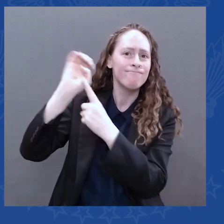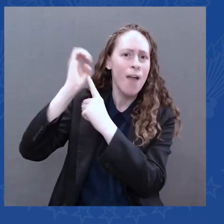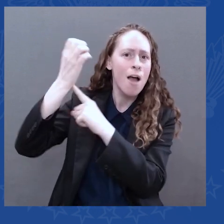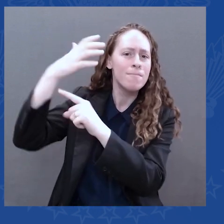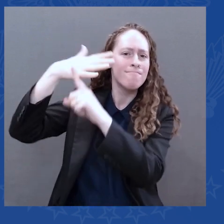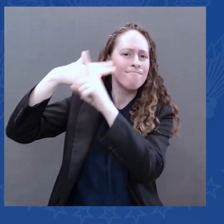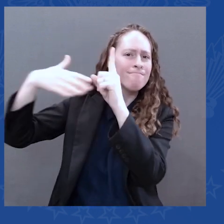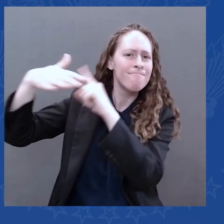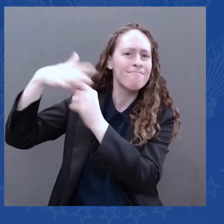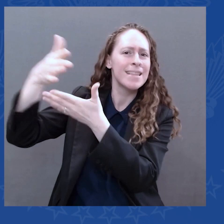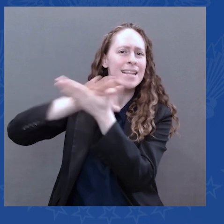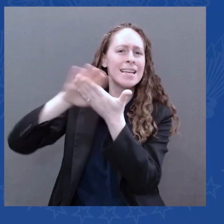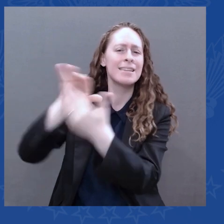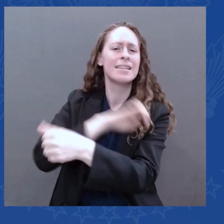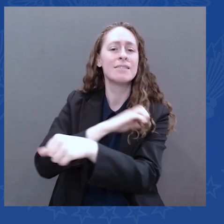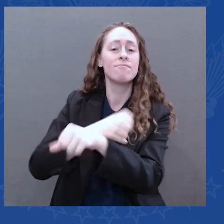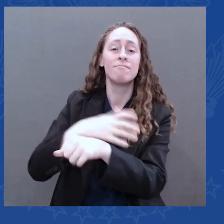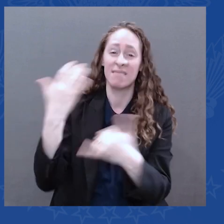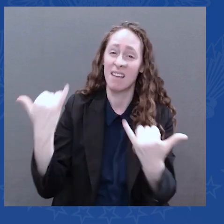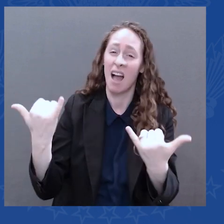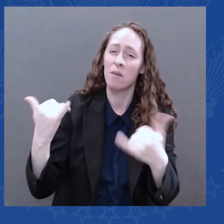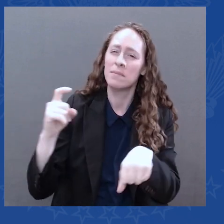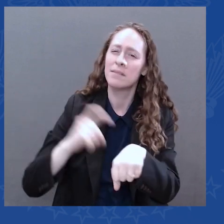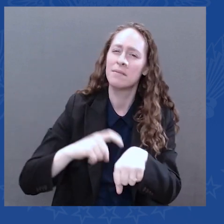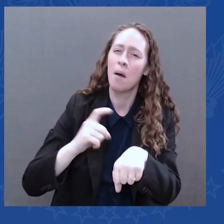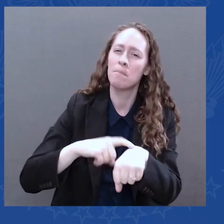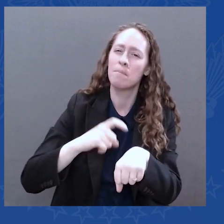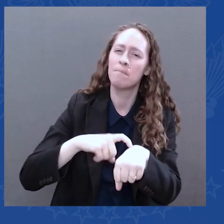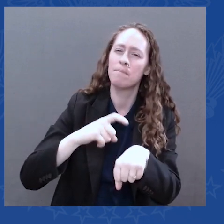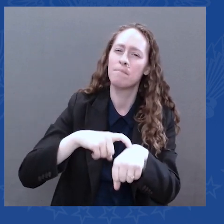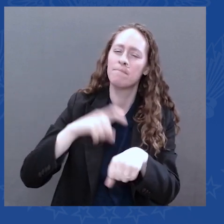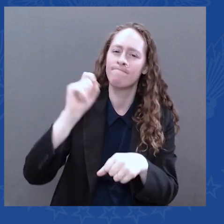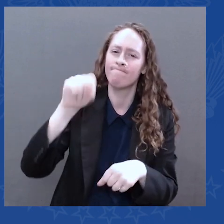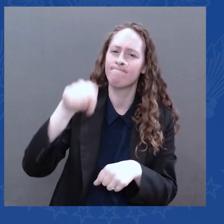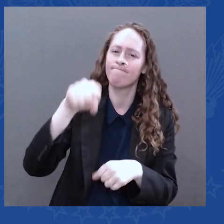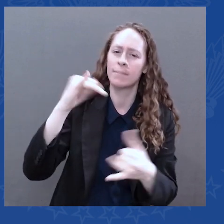and infrastructure as is built the last decade -- for the last decade.